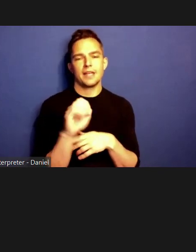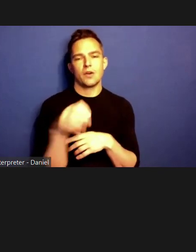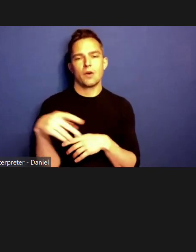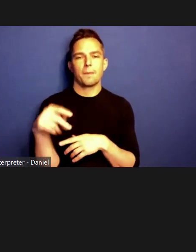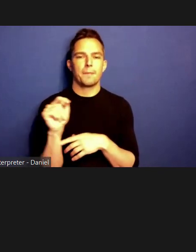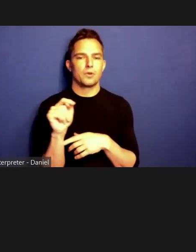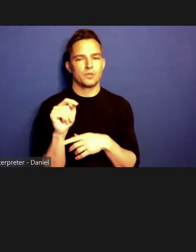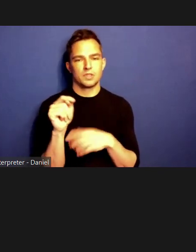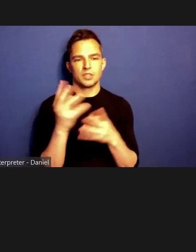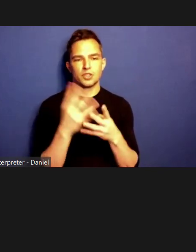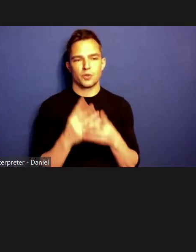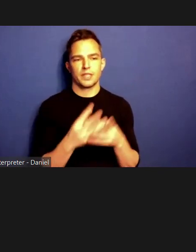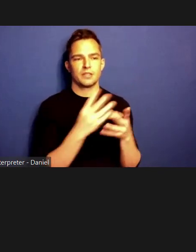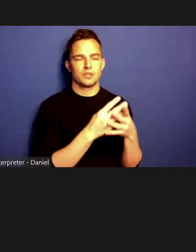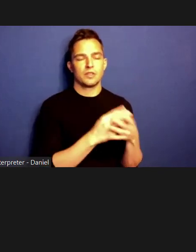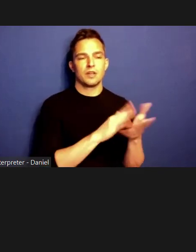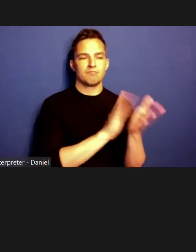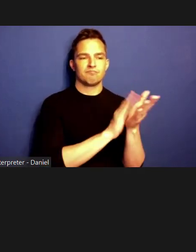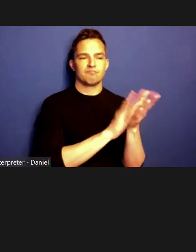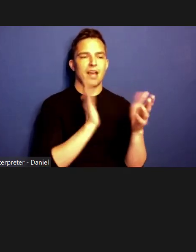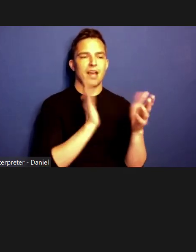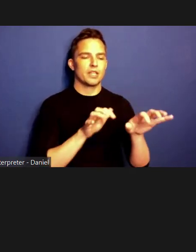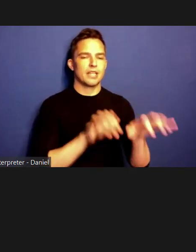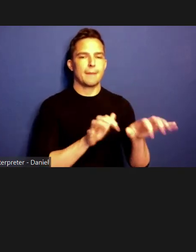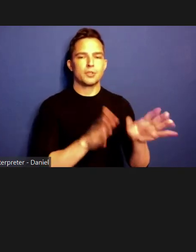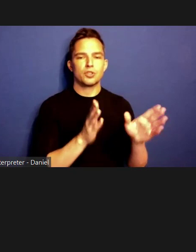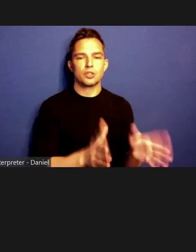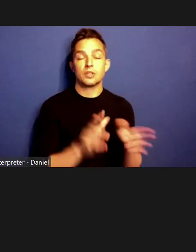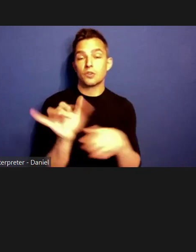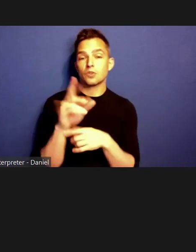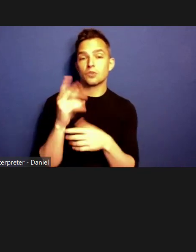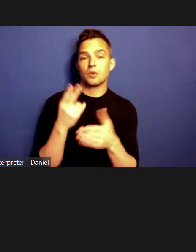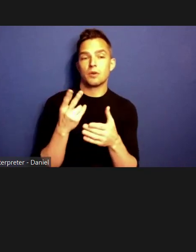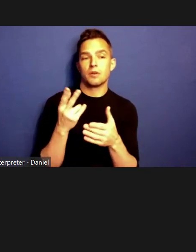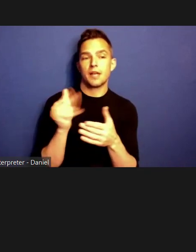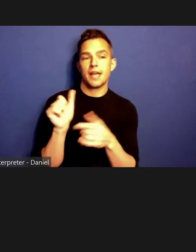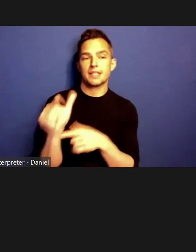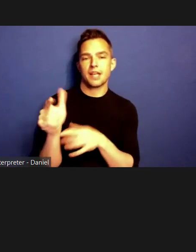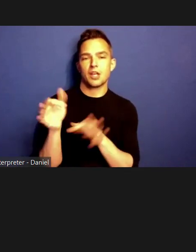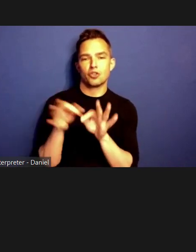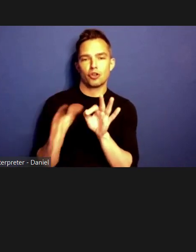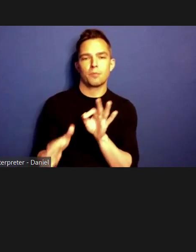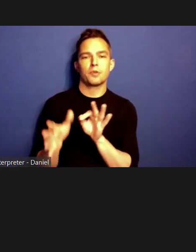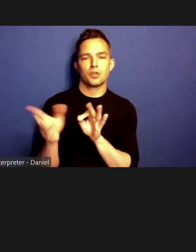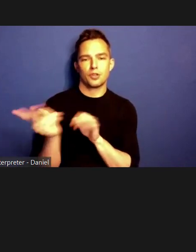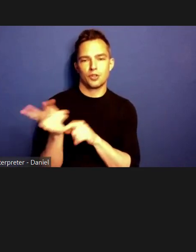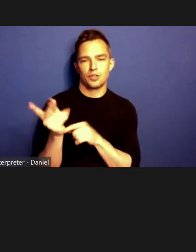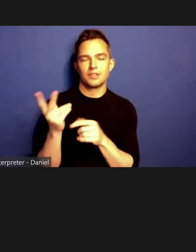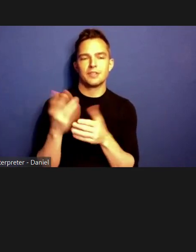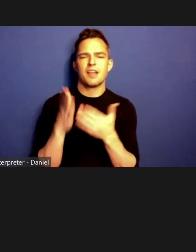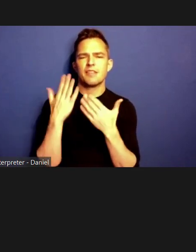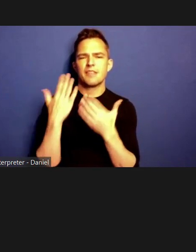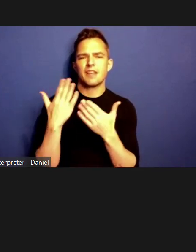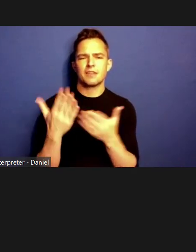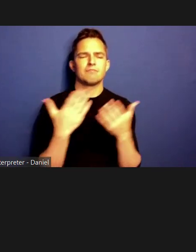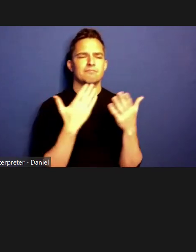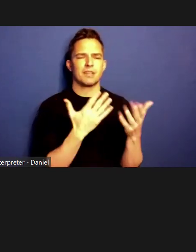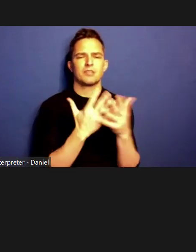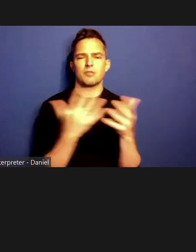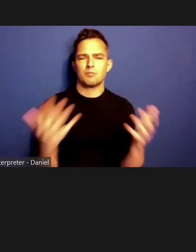A shout out to our Captioner and to our ASL Interpreters today. Thank you so much for helping us to make this as accessible as